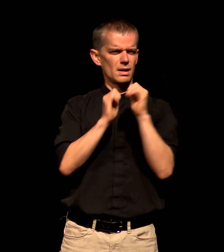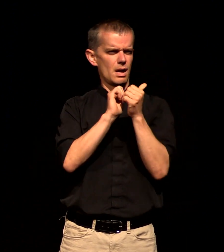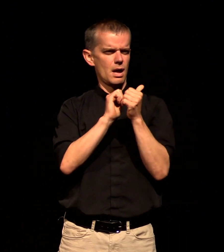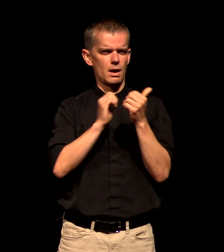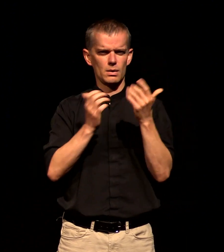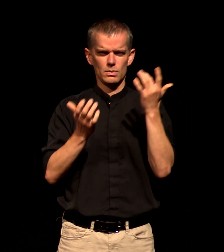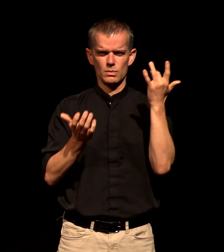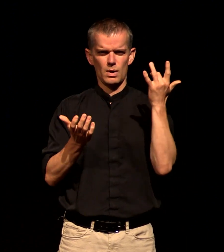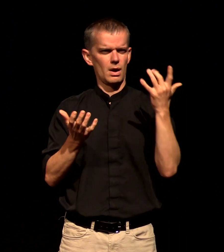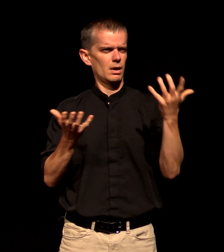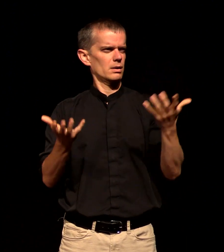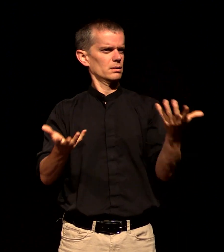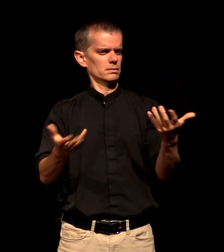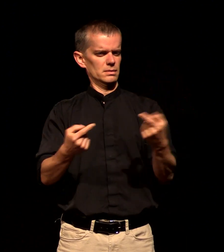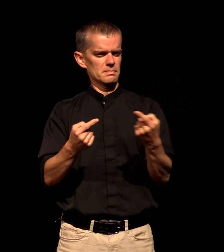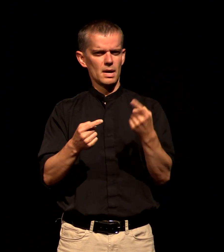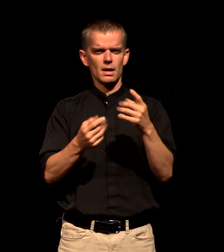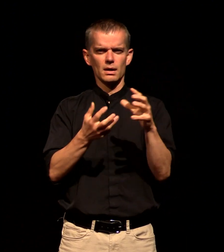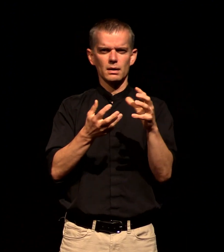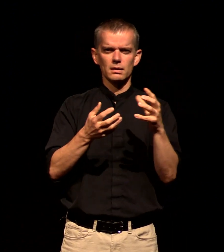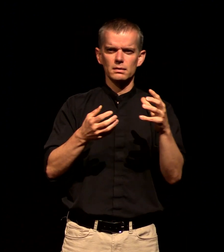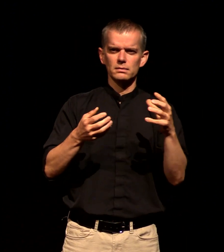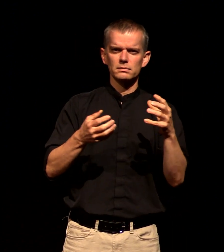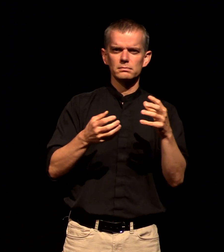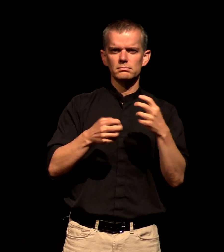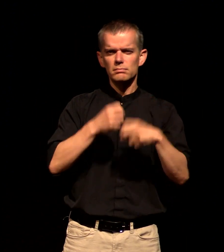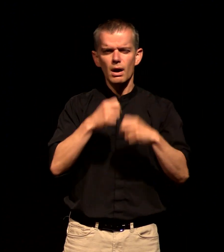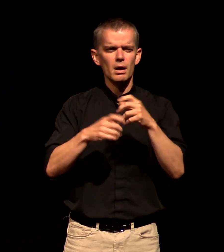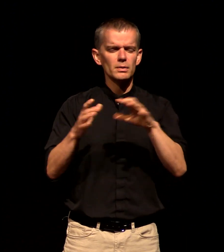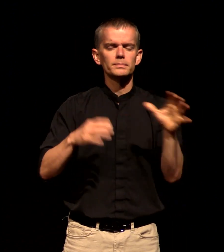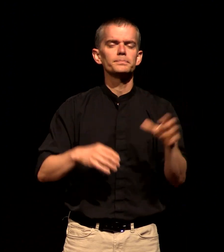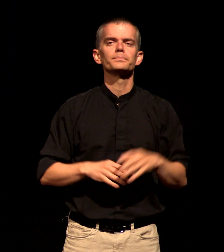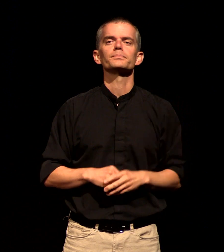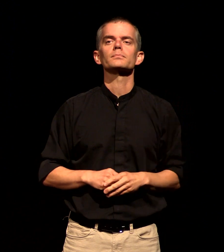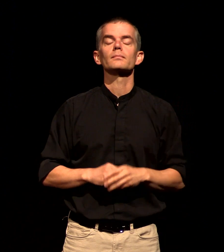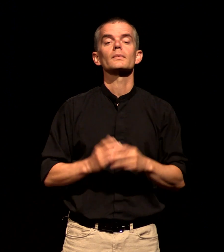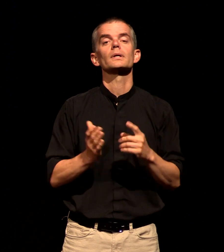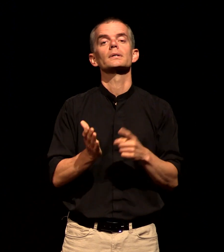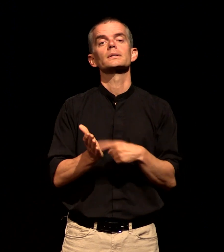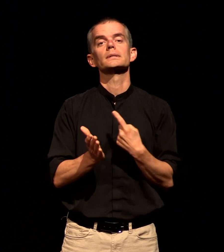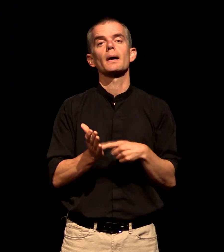understand. Sometimes what we see in the mirror is eyes that